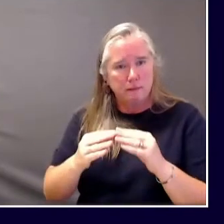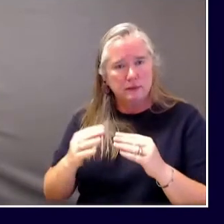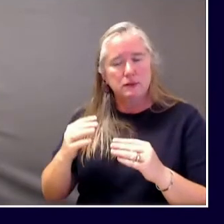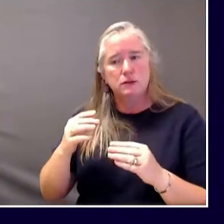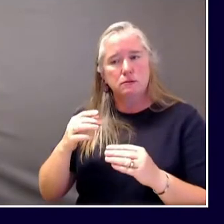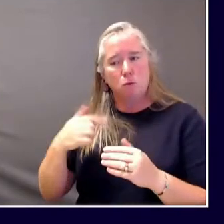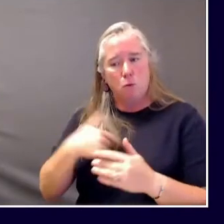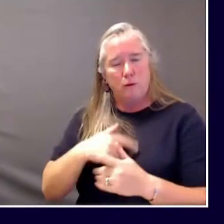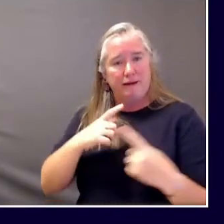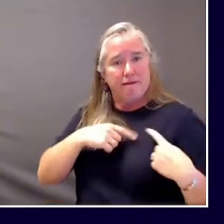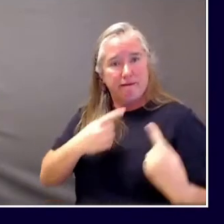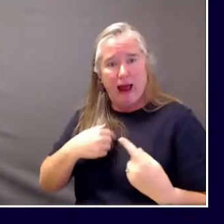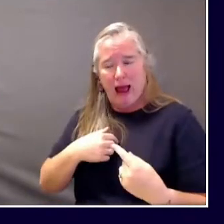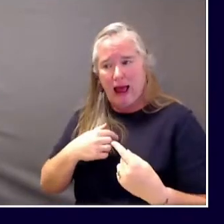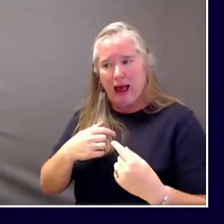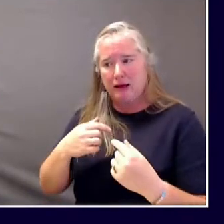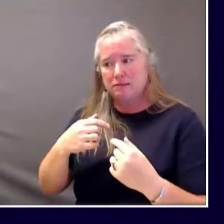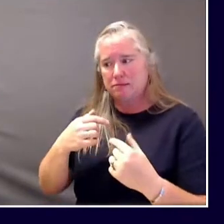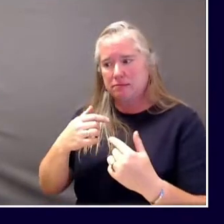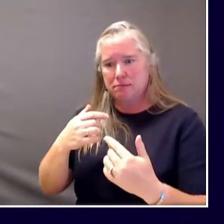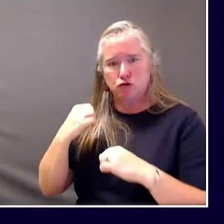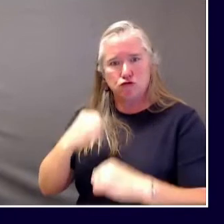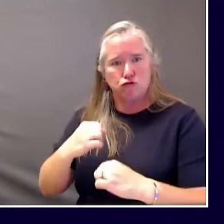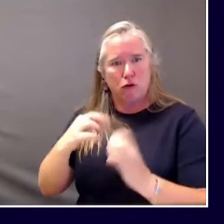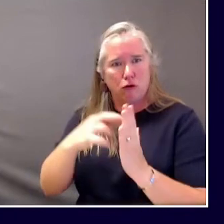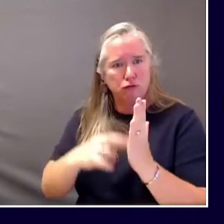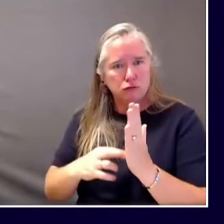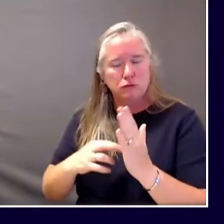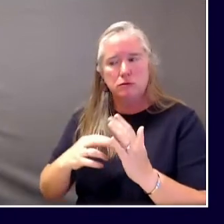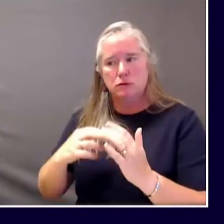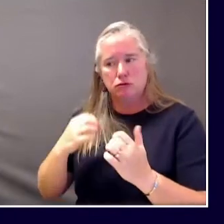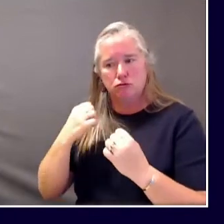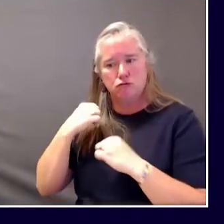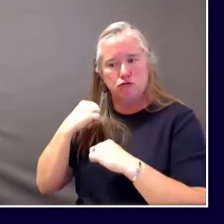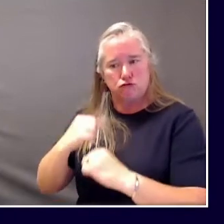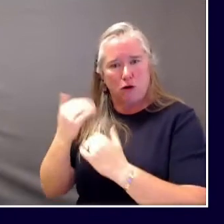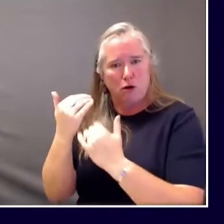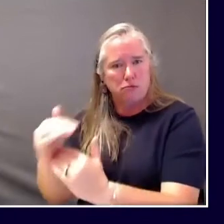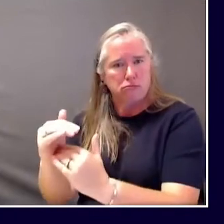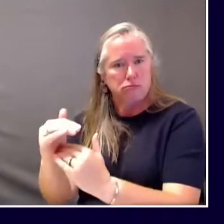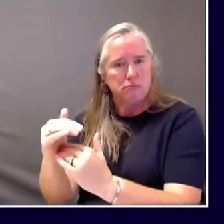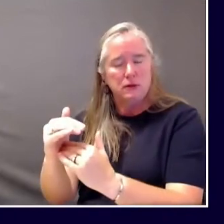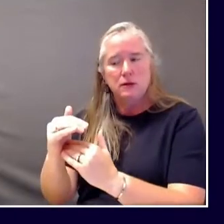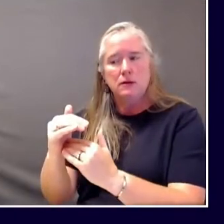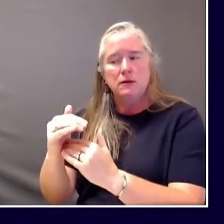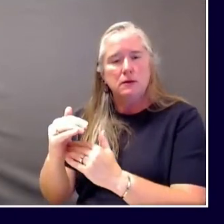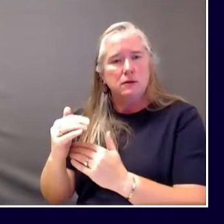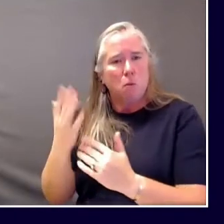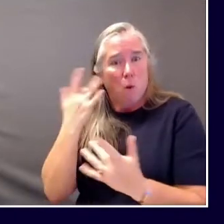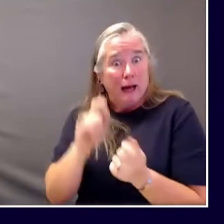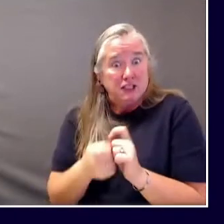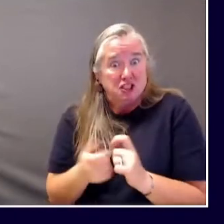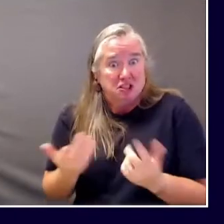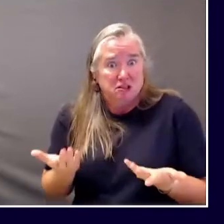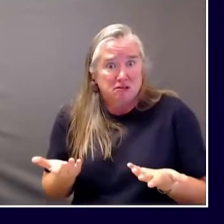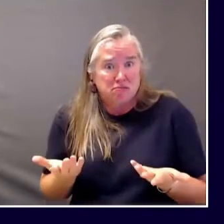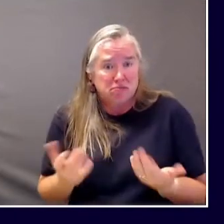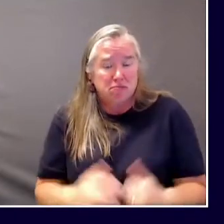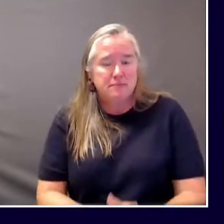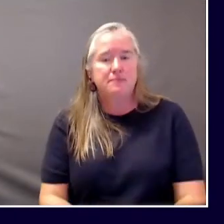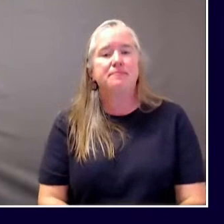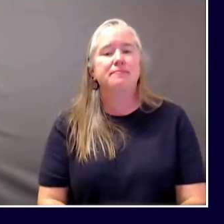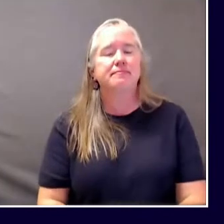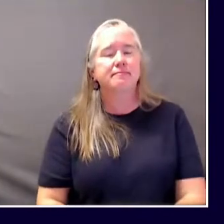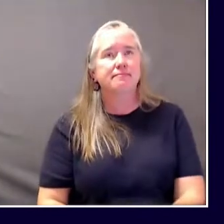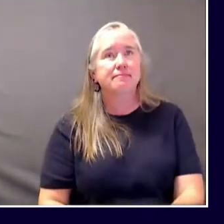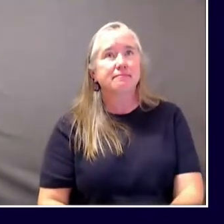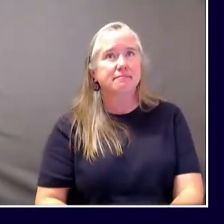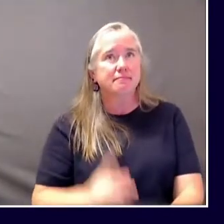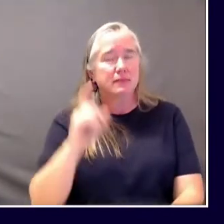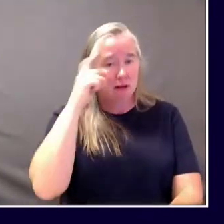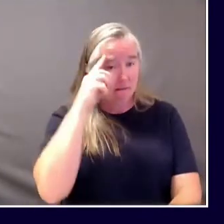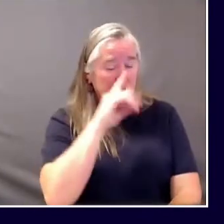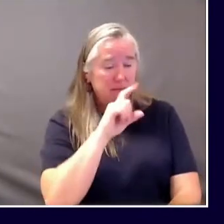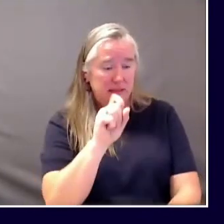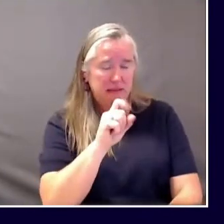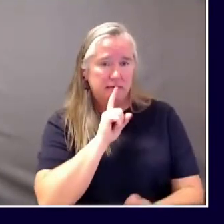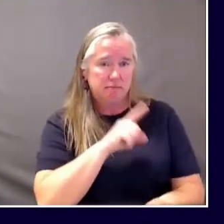then why are we opening up